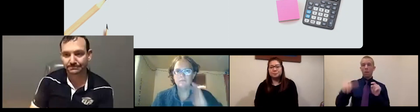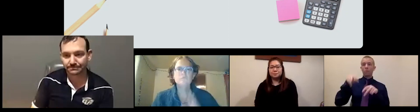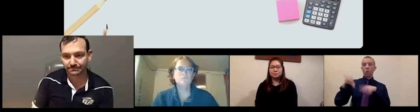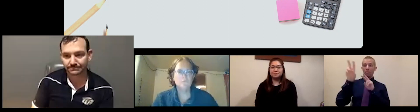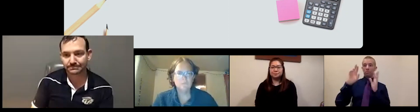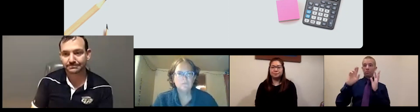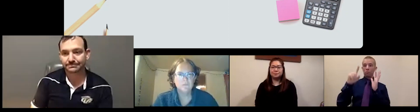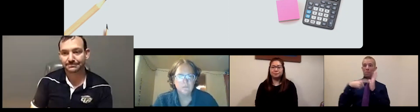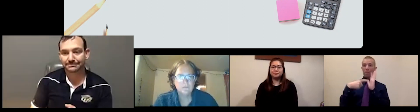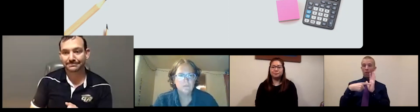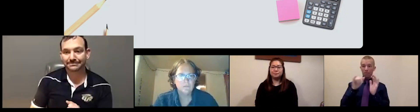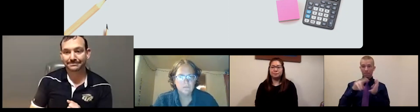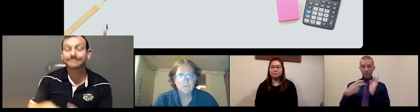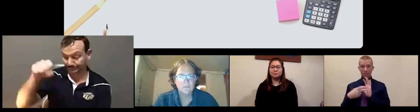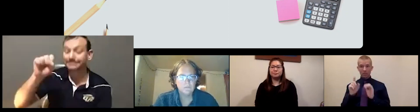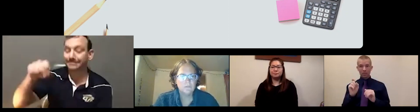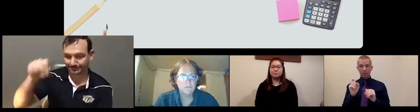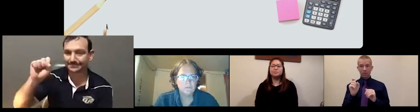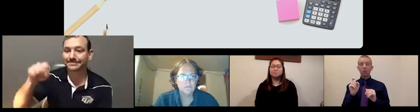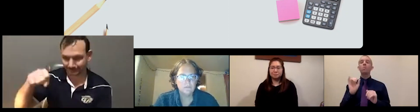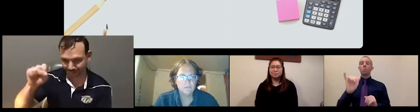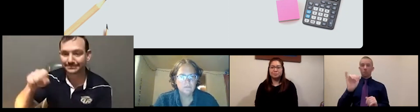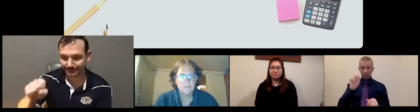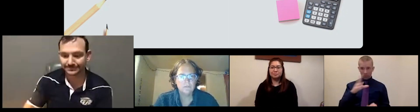My experiences growing up and the role models I had, is that what you mean? Yes.